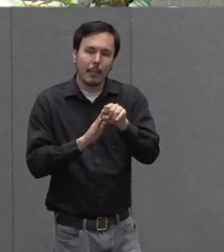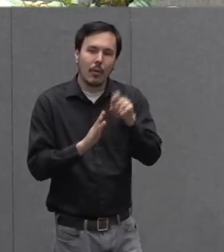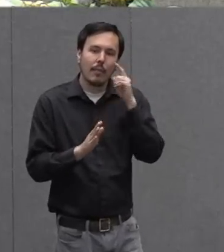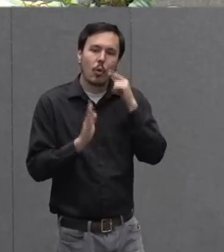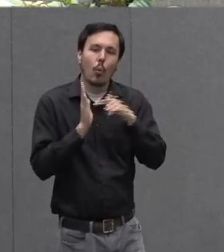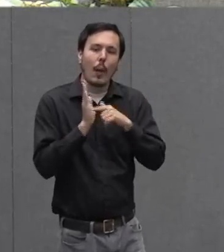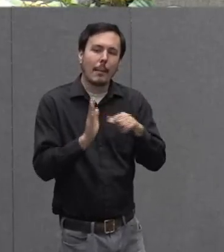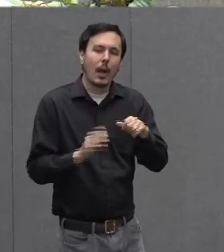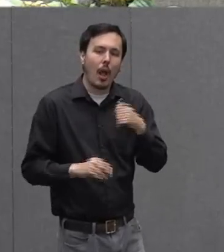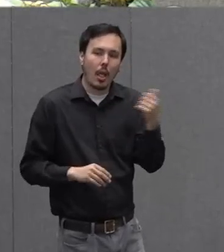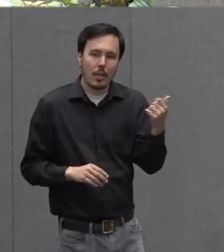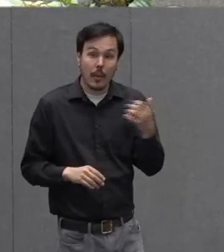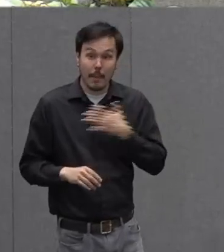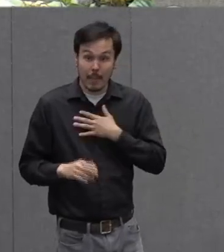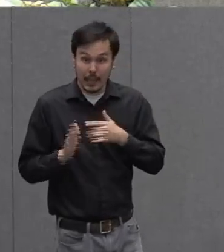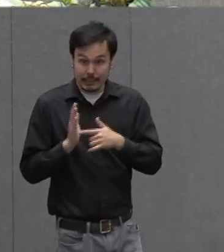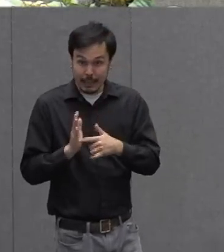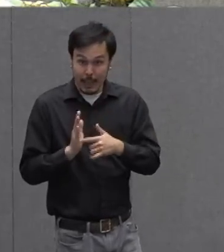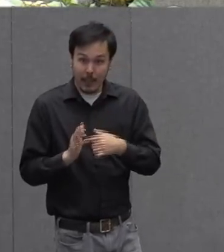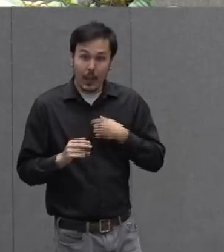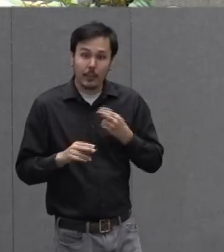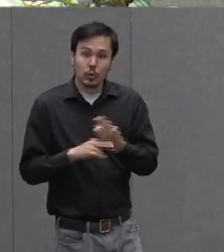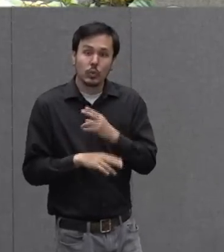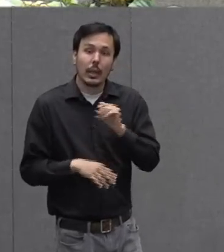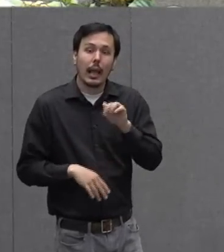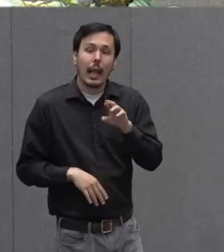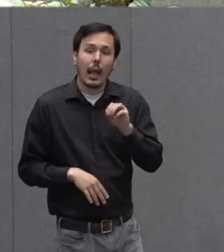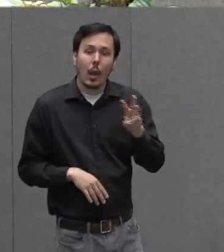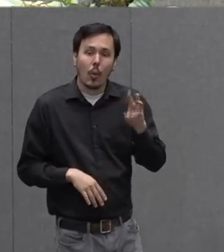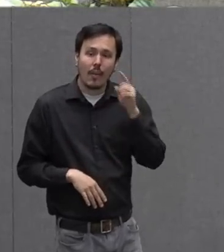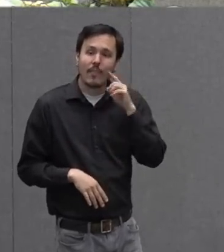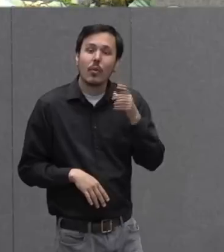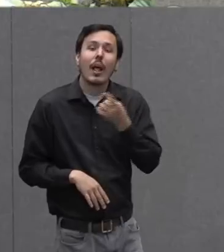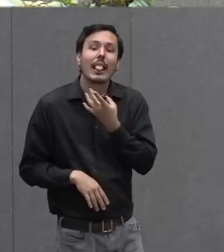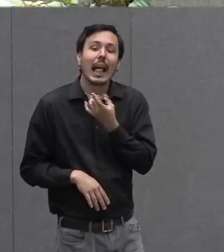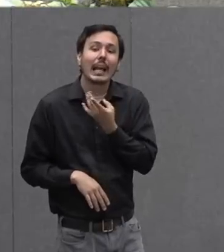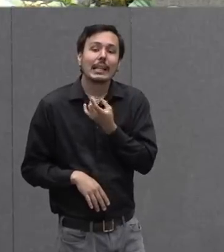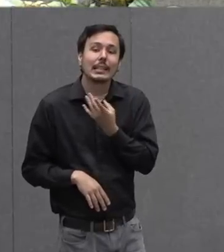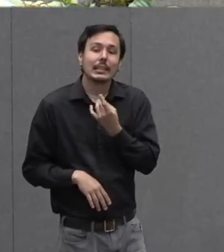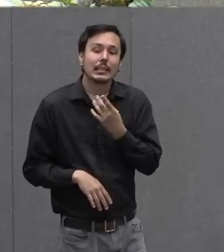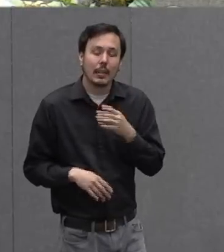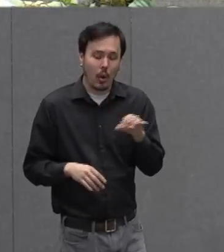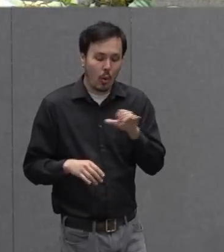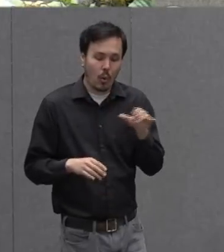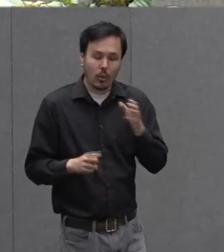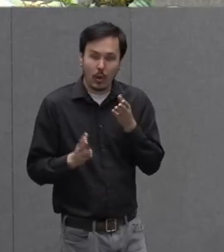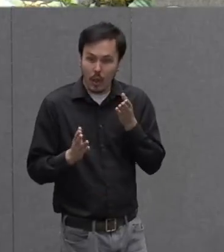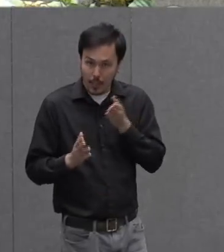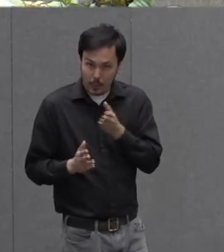In my example here, I'm using my arrows to represent light and the direction that it's going through the window.